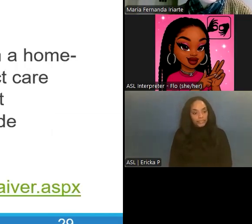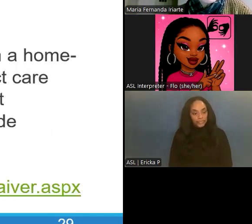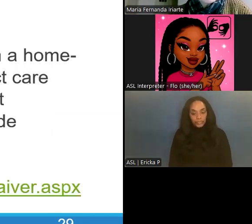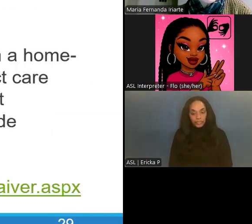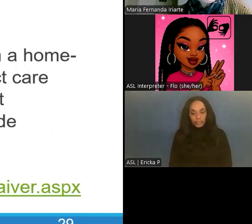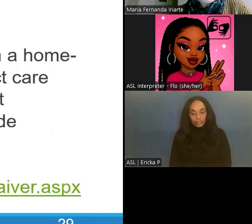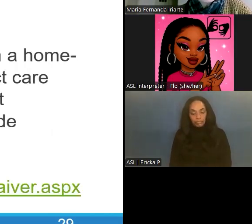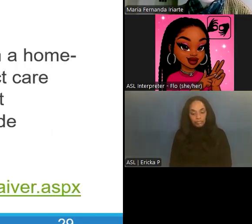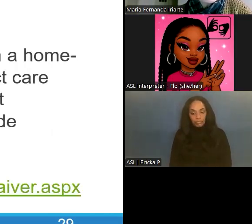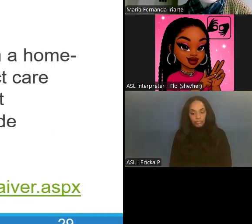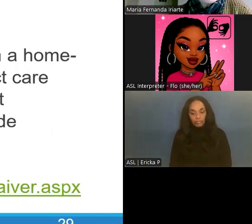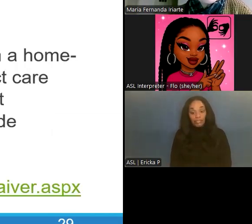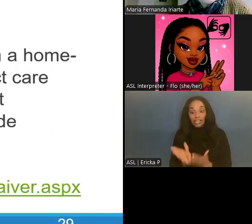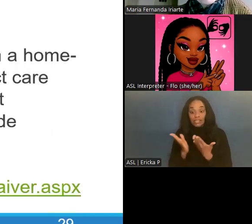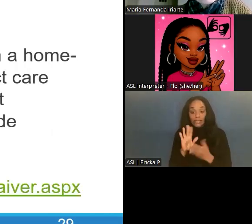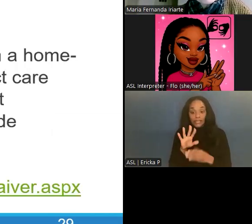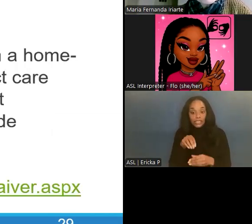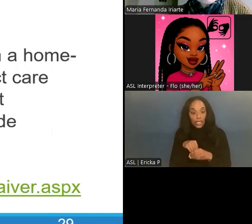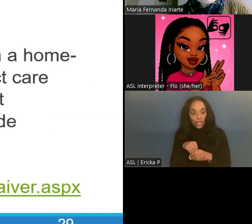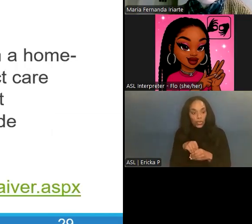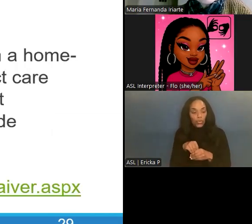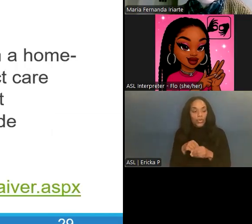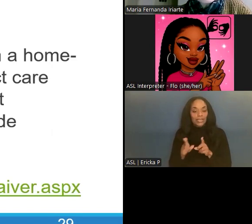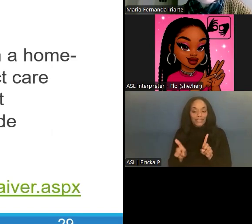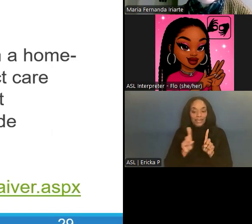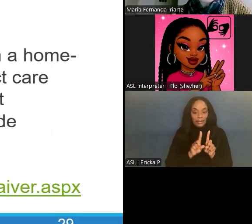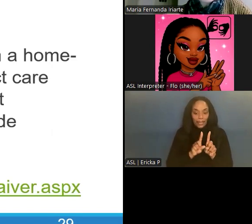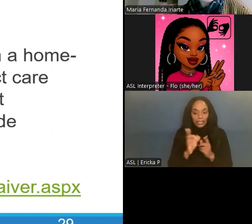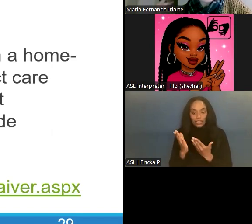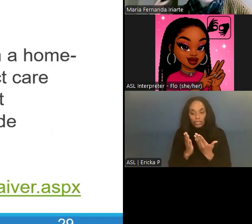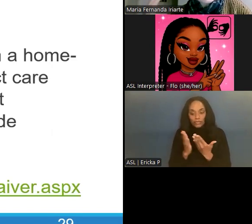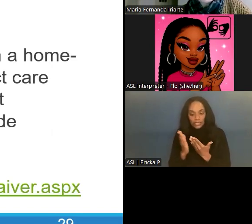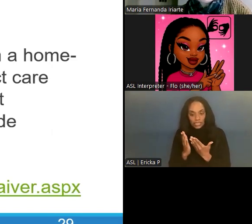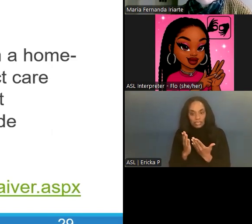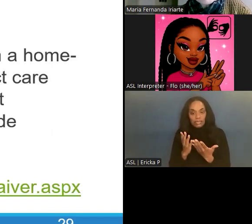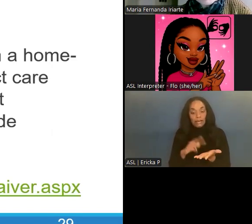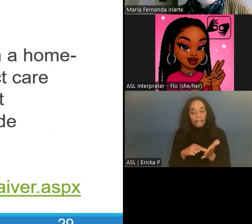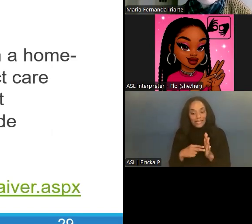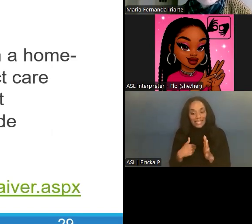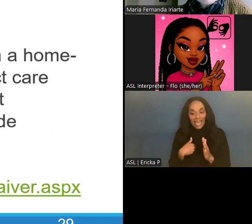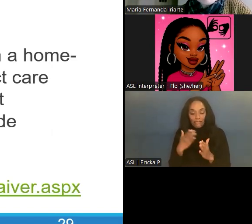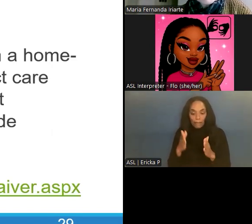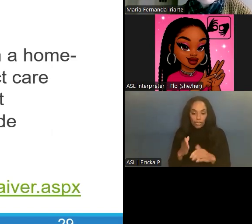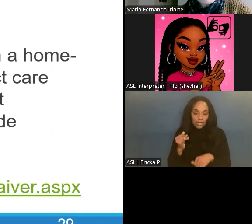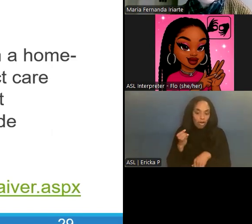Services include companion services. They have someone on site 24 hours to help,